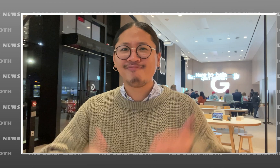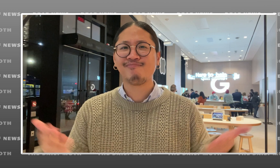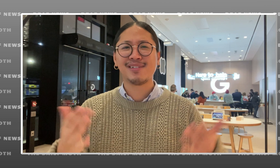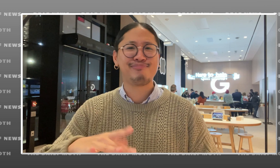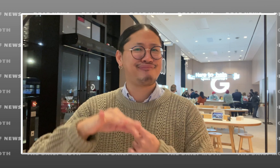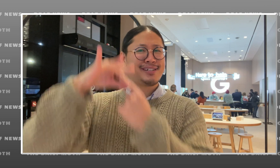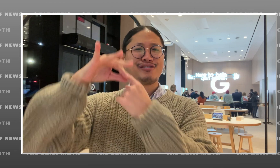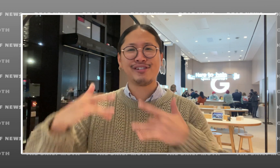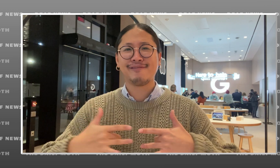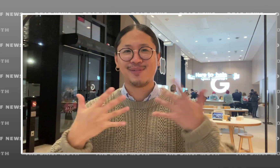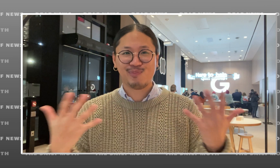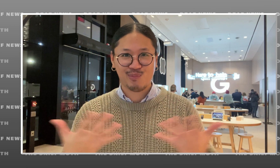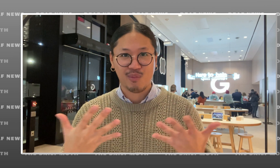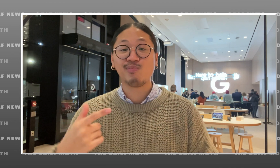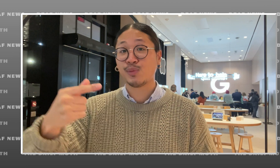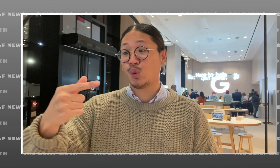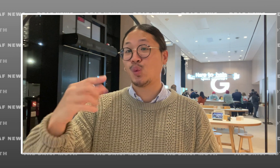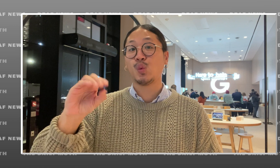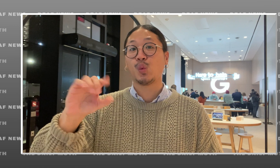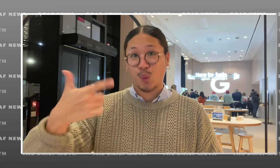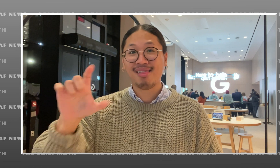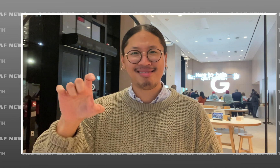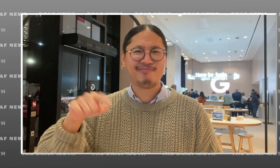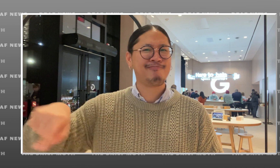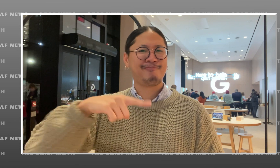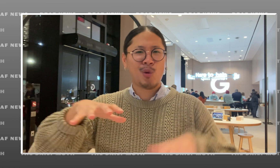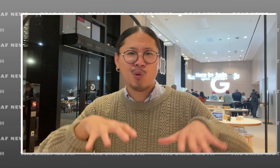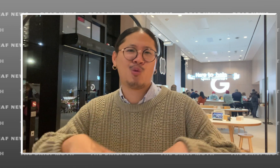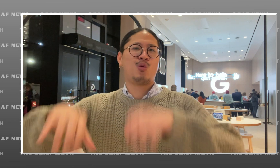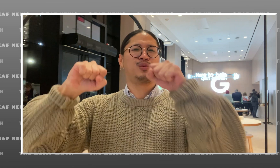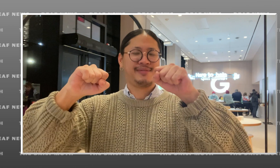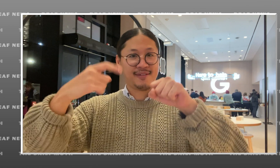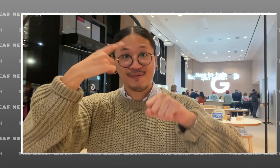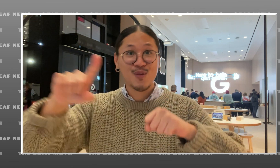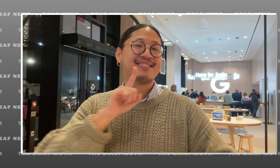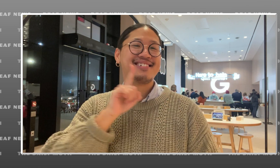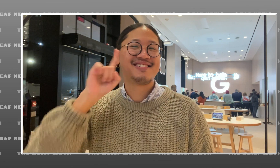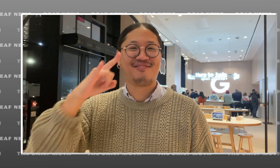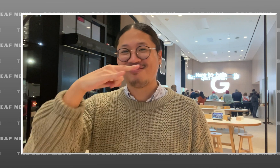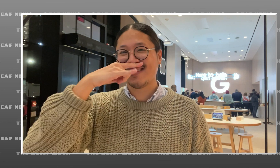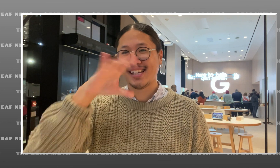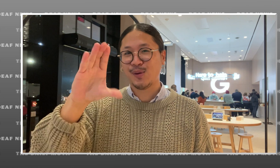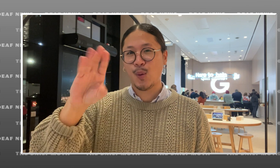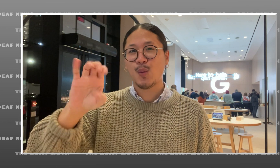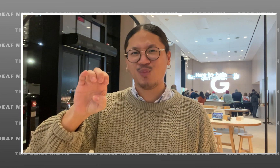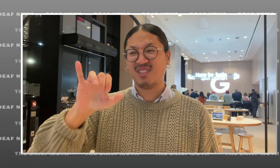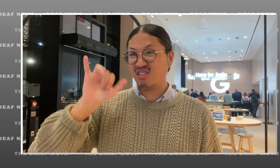There is a special event that Google is hosting for “Deaf Kids Code.”